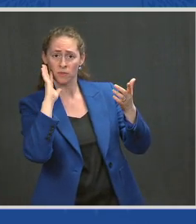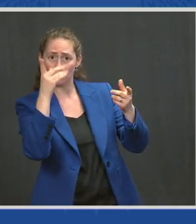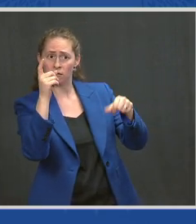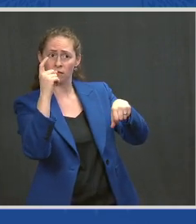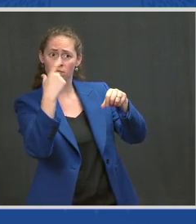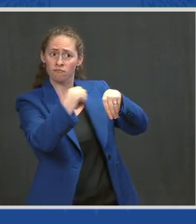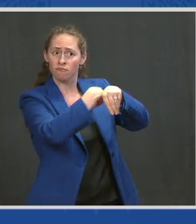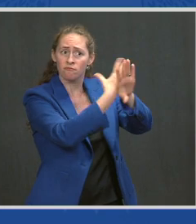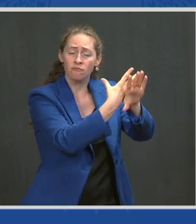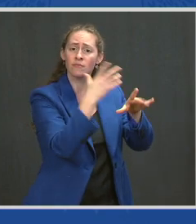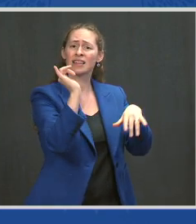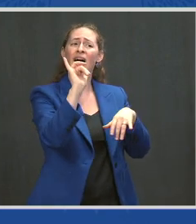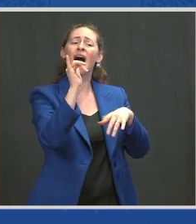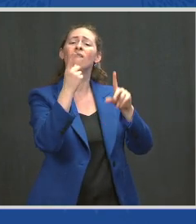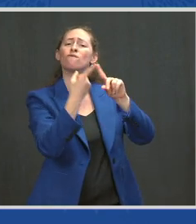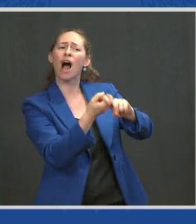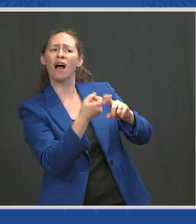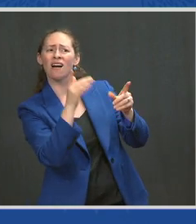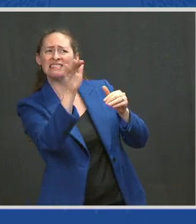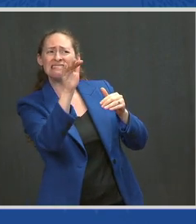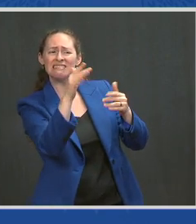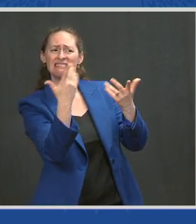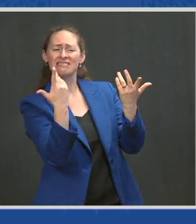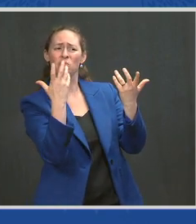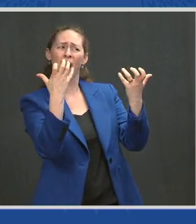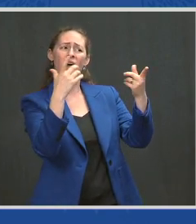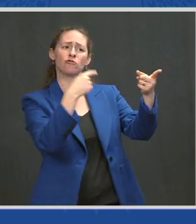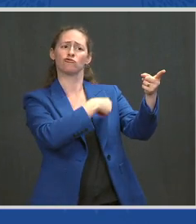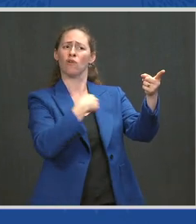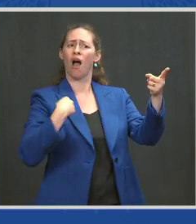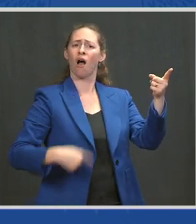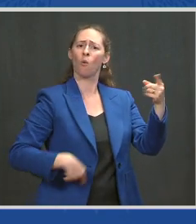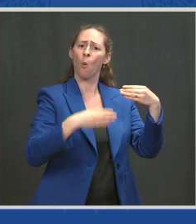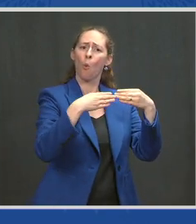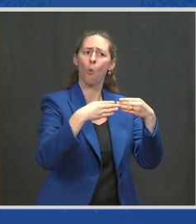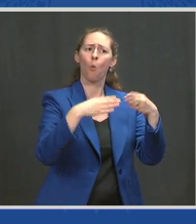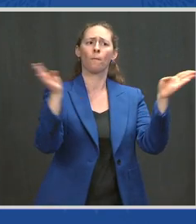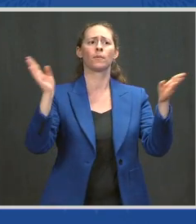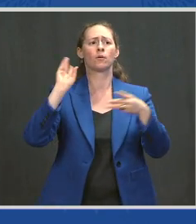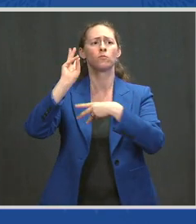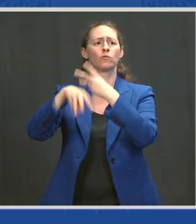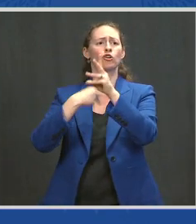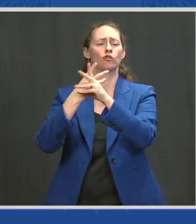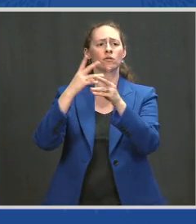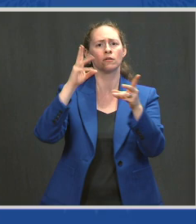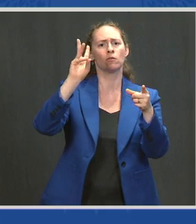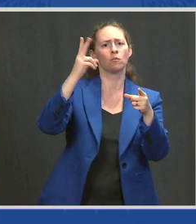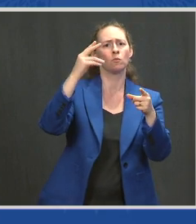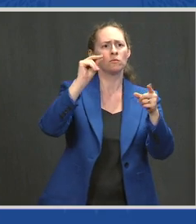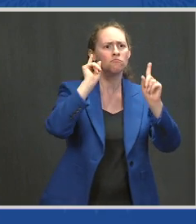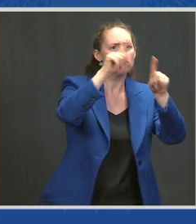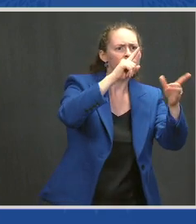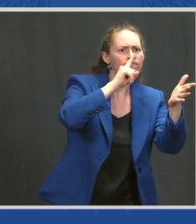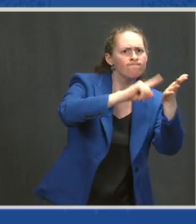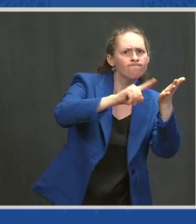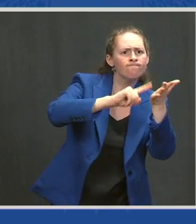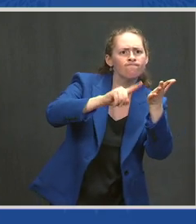and ask him to open up China to the World Health Organization investigators who are trying to get to the bottom of COVID-19? The President: Let's get something straight.